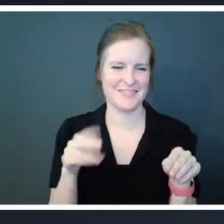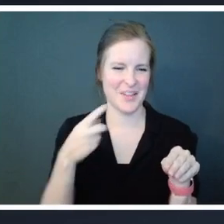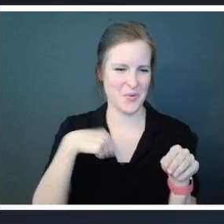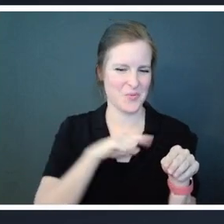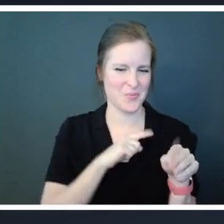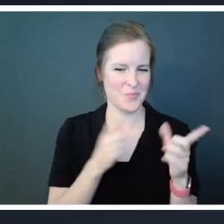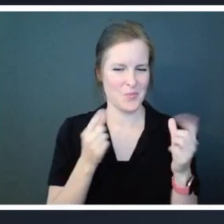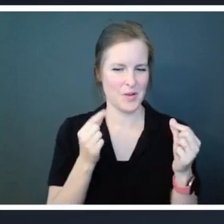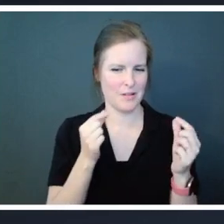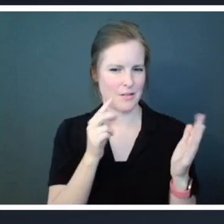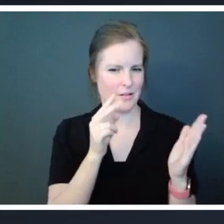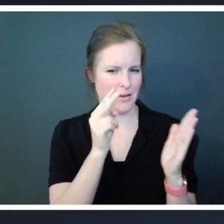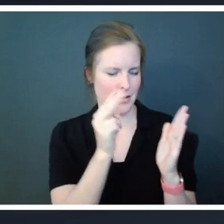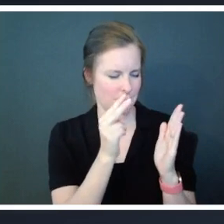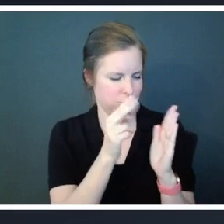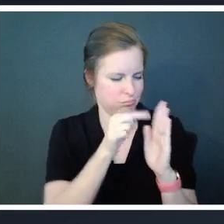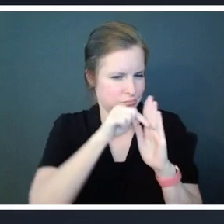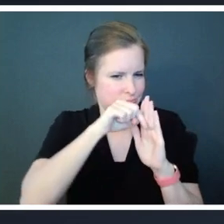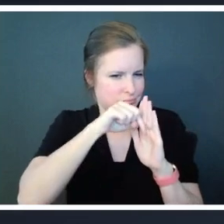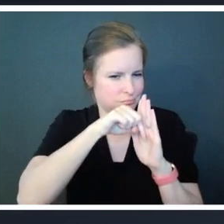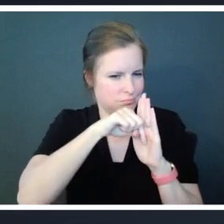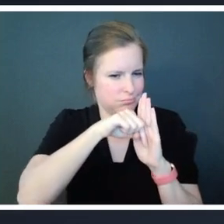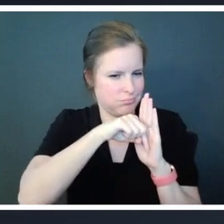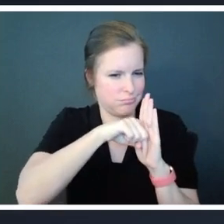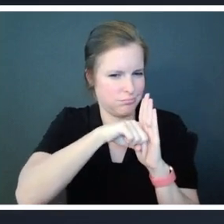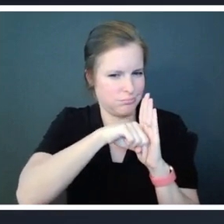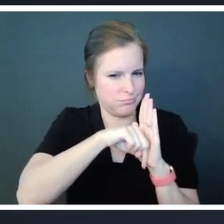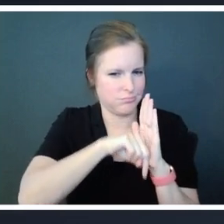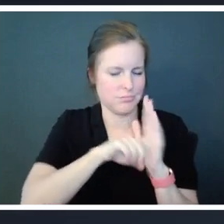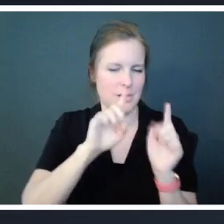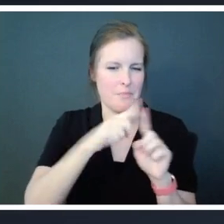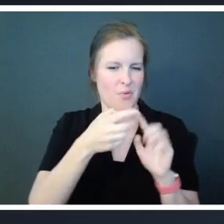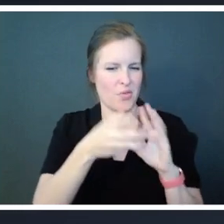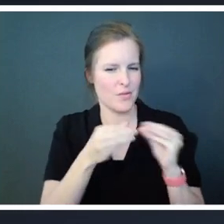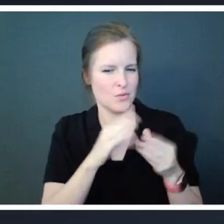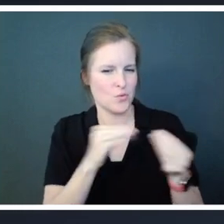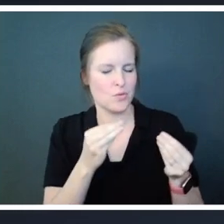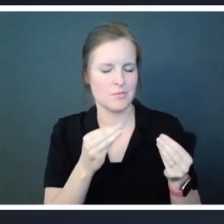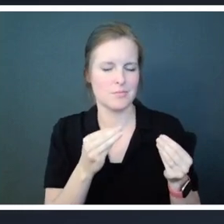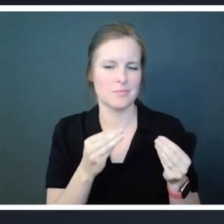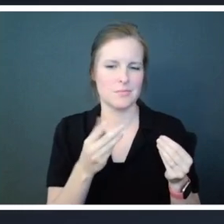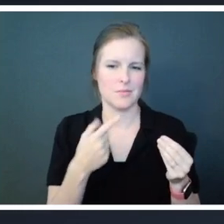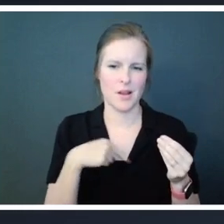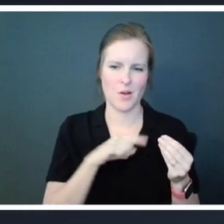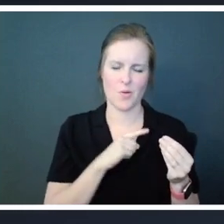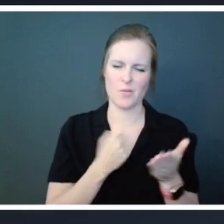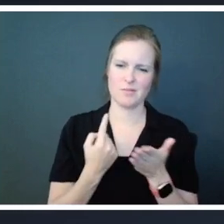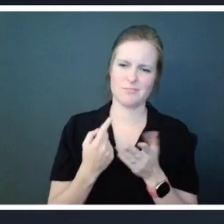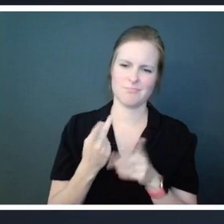into its stories, we had a conversation about what sustaining climate action looks like. And what are